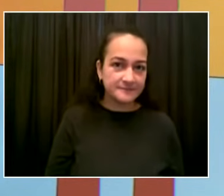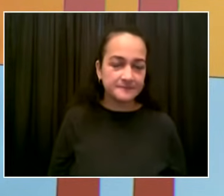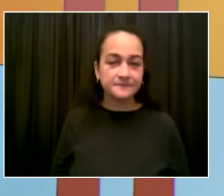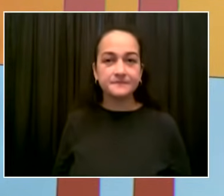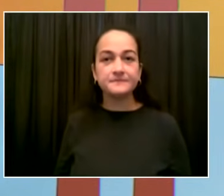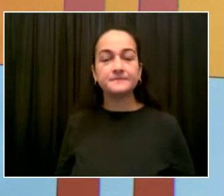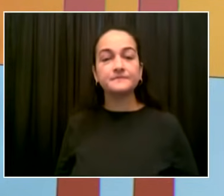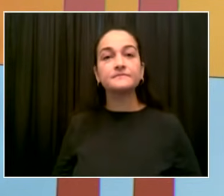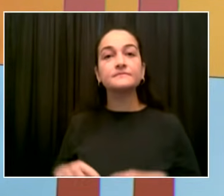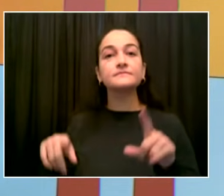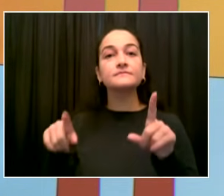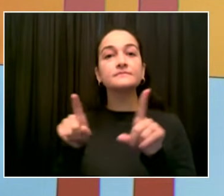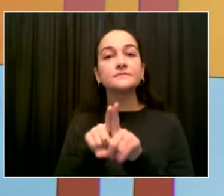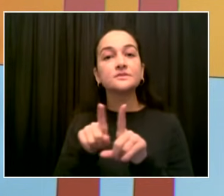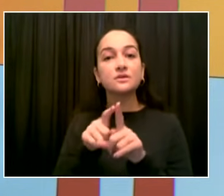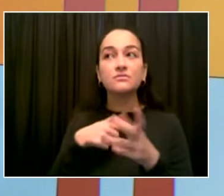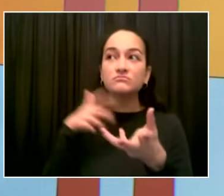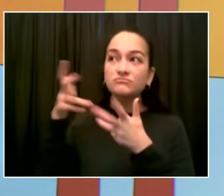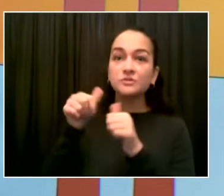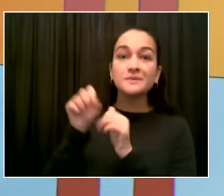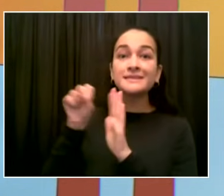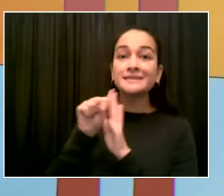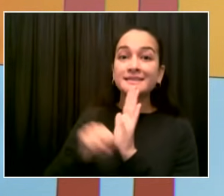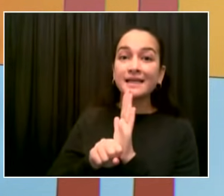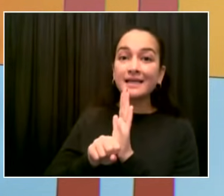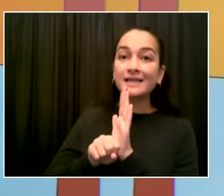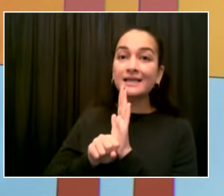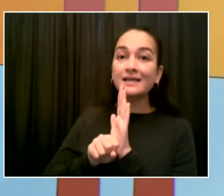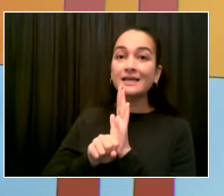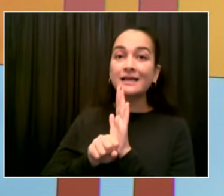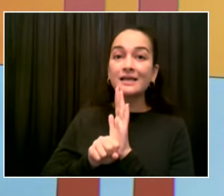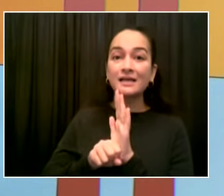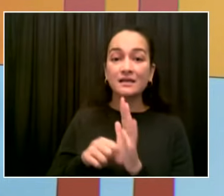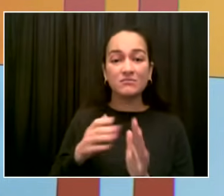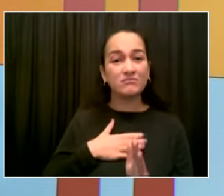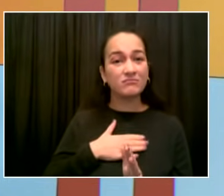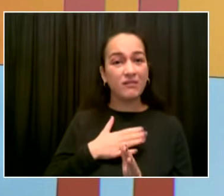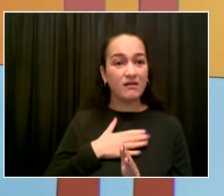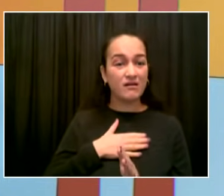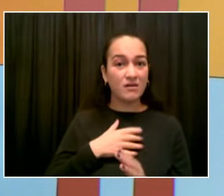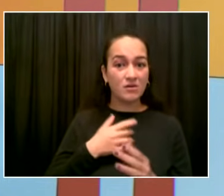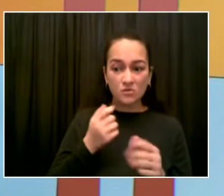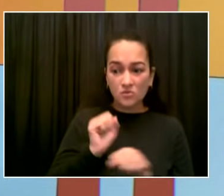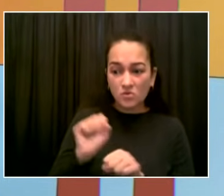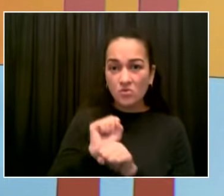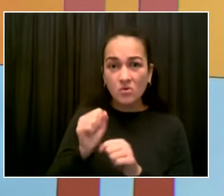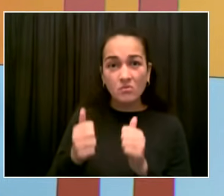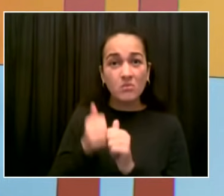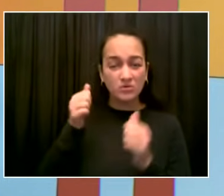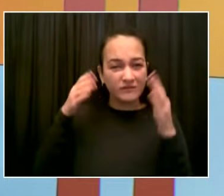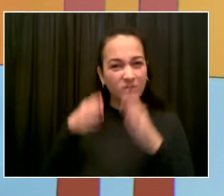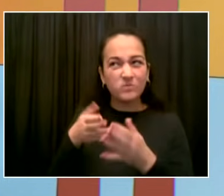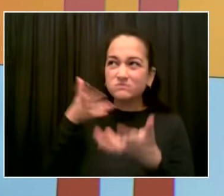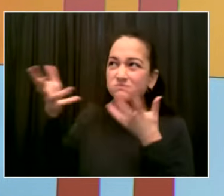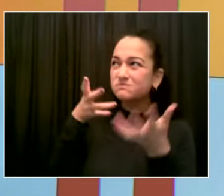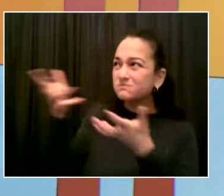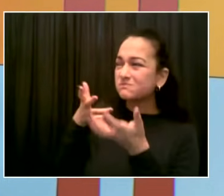THE UNION AND THE UNFORTUNATE ROLE THE UNION IS PLAYING, THE WORK WE'RE DOING CONSTRUCTIVELY WITH THE STATE IS WHERE MY TIME AND ENERGY IS GOING. AND IT'S HAVING